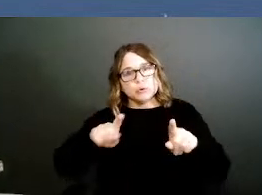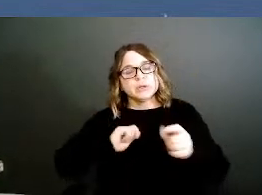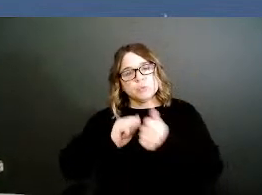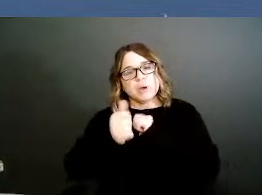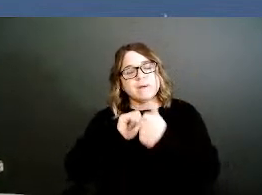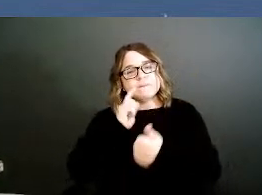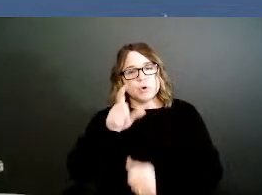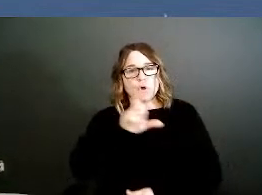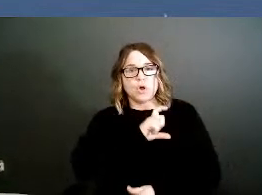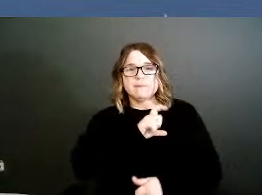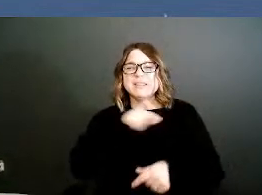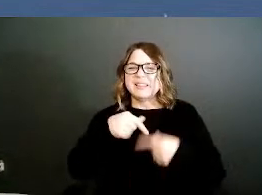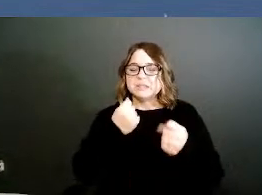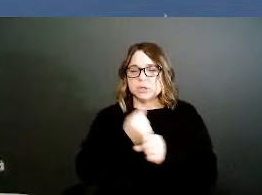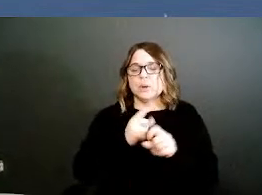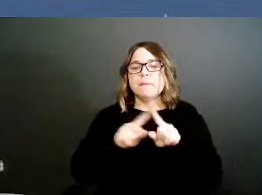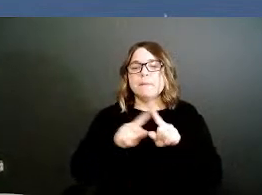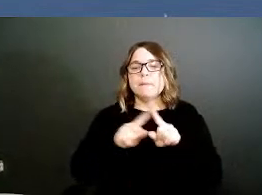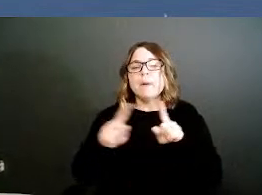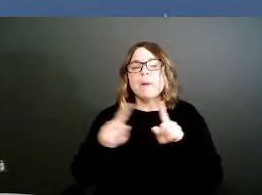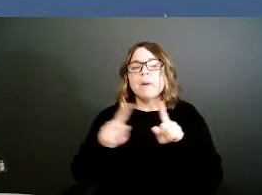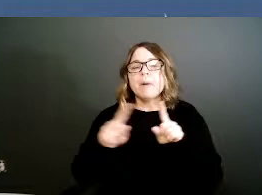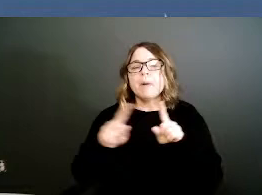BUT, TO ME, THE MAYOR'S BUDGET LOOKS TOO MUCH LIKE A 2019 APPROACH TO CRIME REDUCTION.